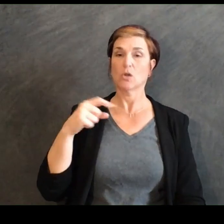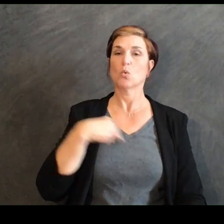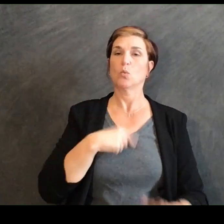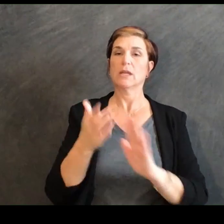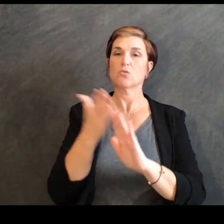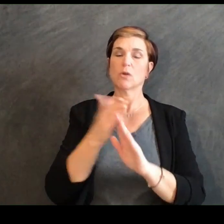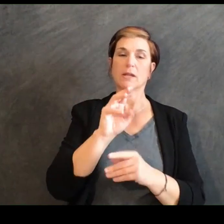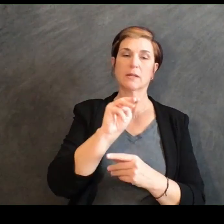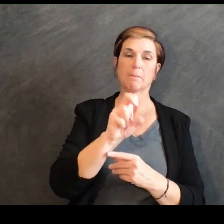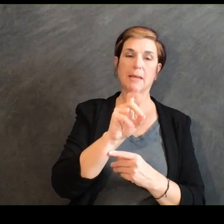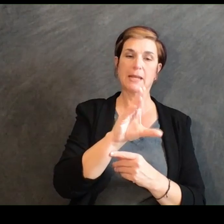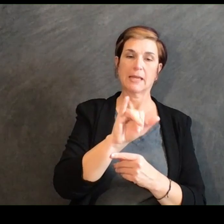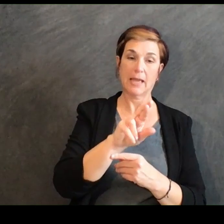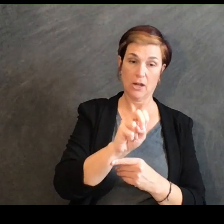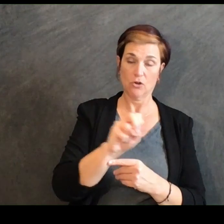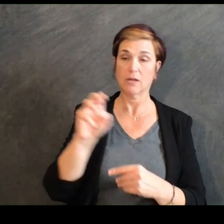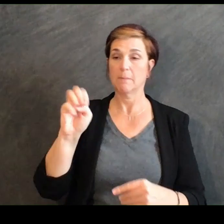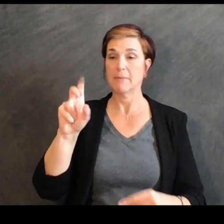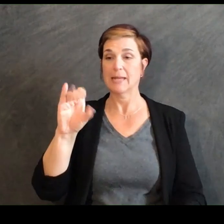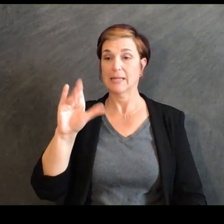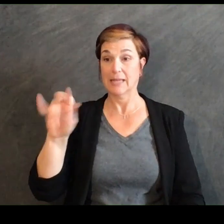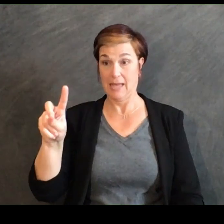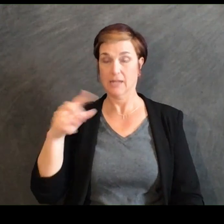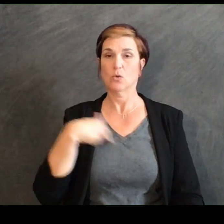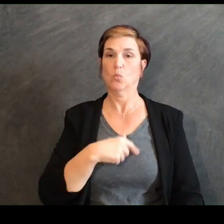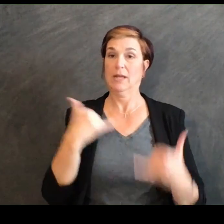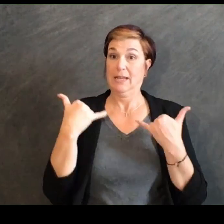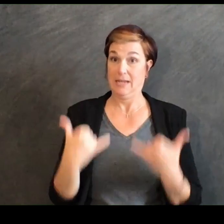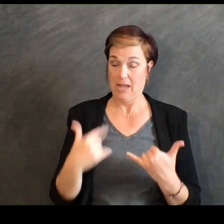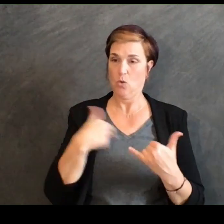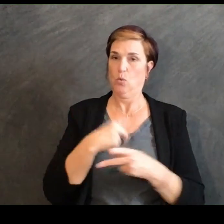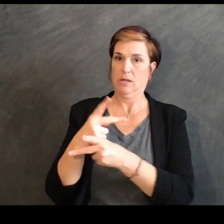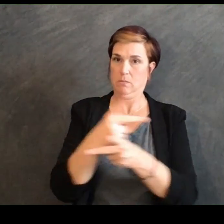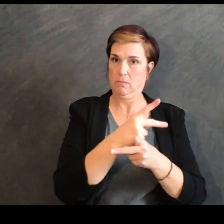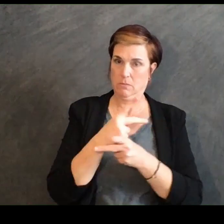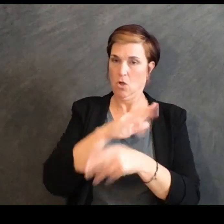oversight of all of the nation's health care facilities to suspend regulations